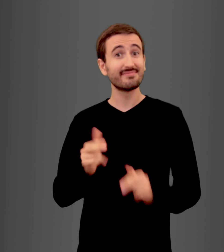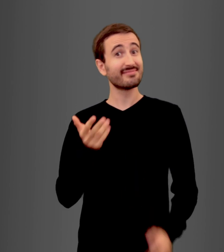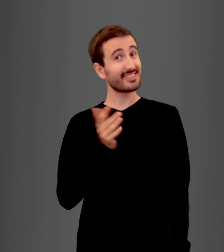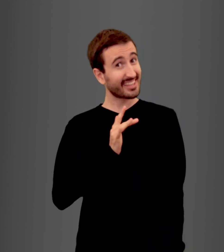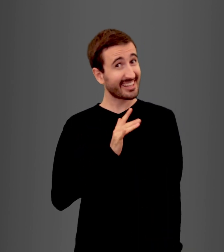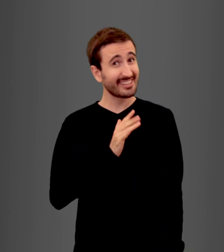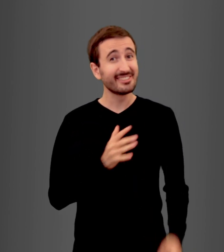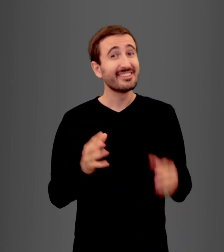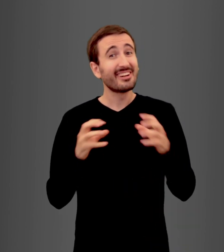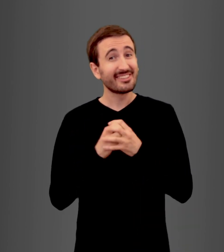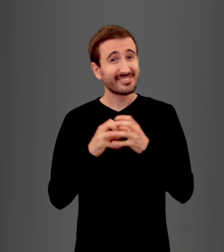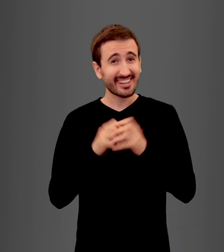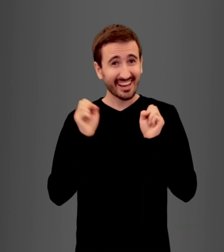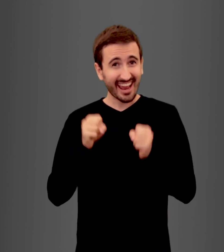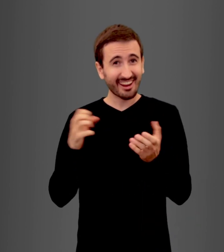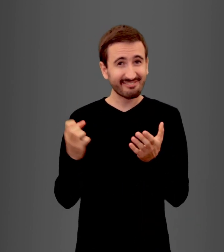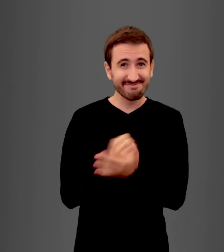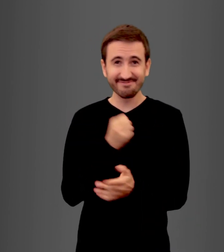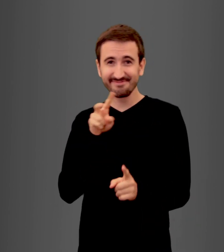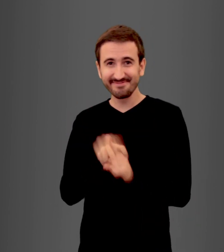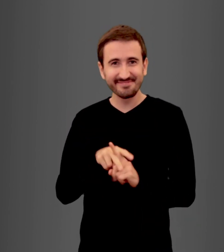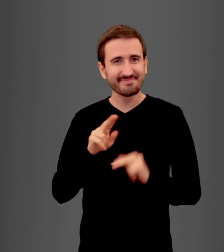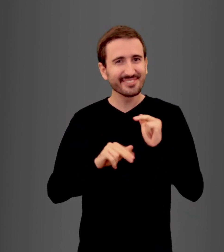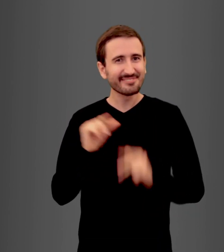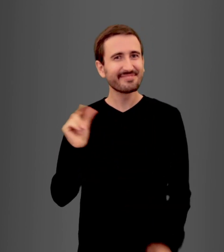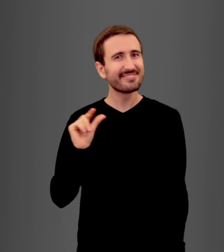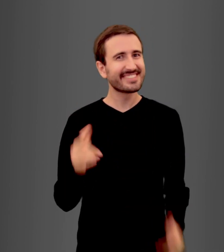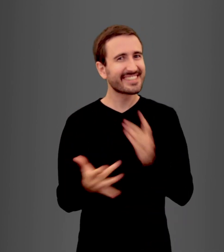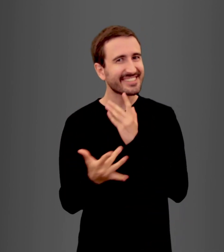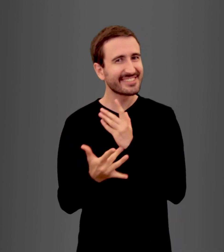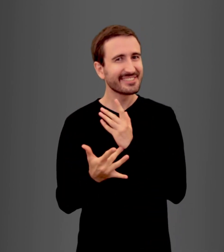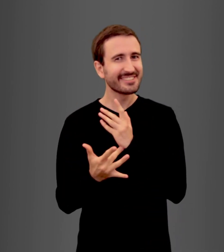Color centers are therefore handy for implementing quantum technologies!